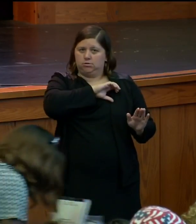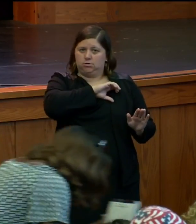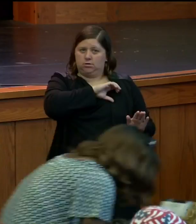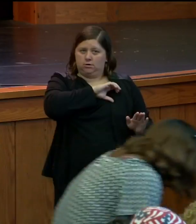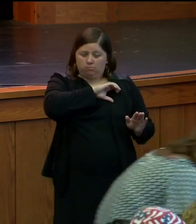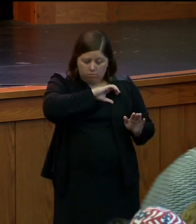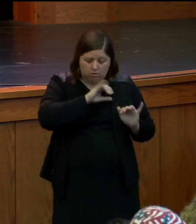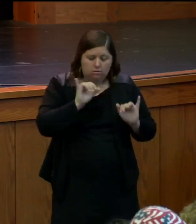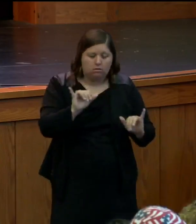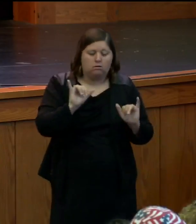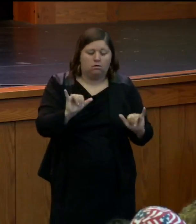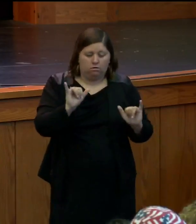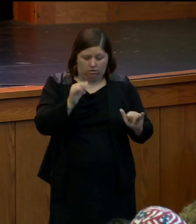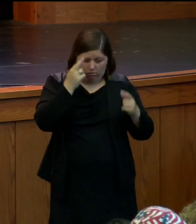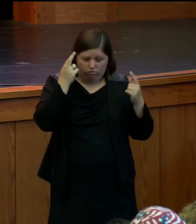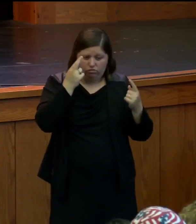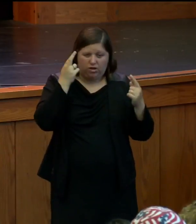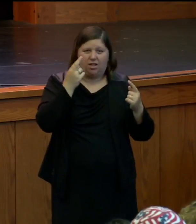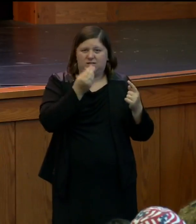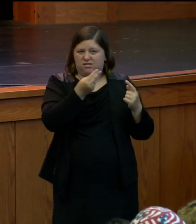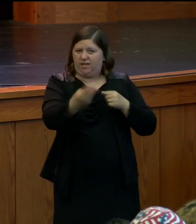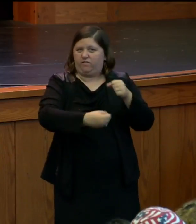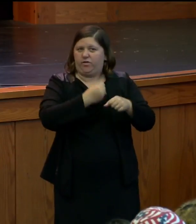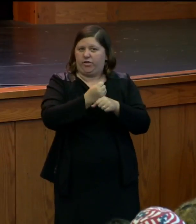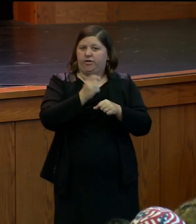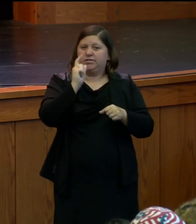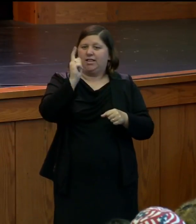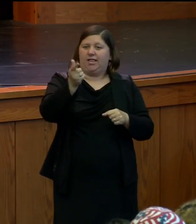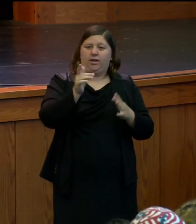THAT REALIZATION CAME SOME YEARS LATER WHEN THE INTERNET BECAME A